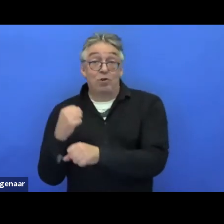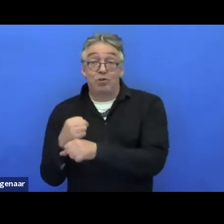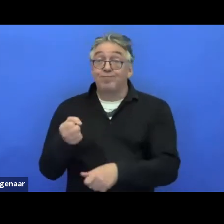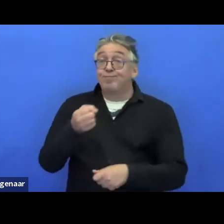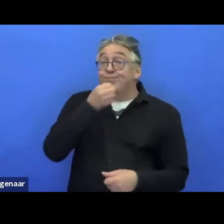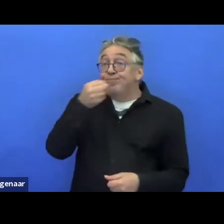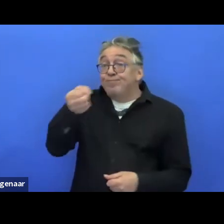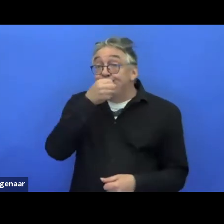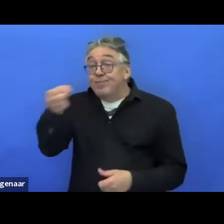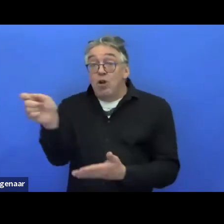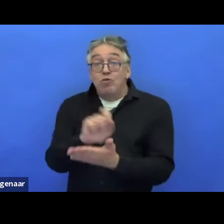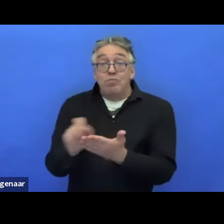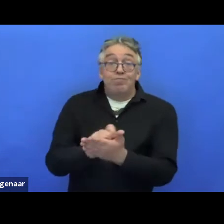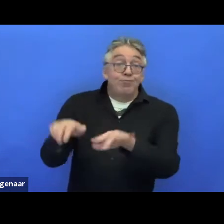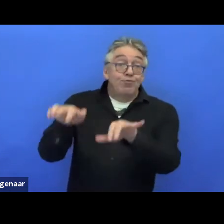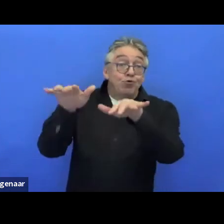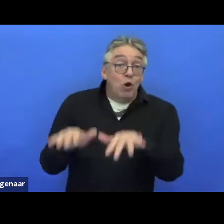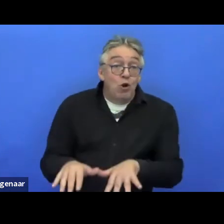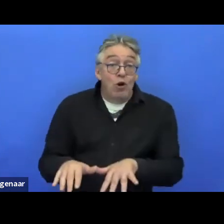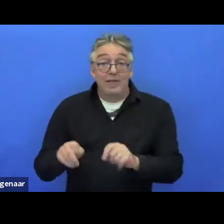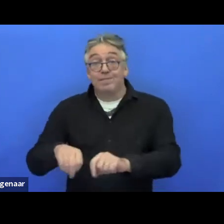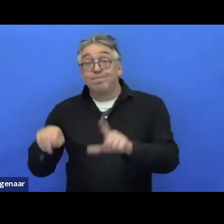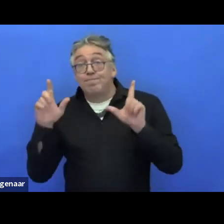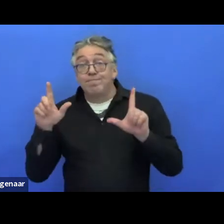meaningful presence in the European Union landscape